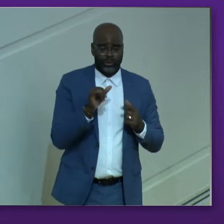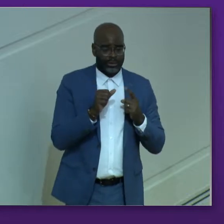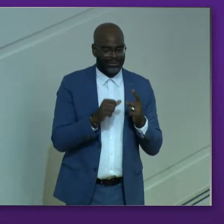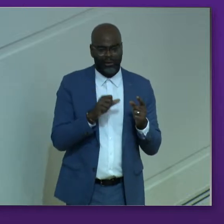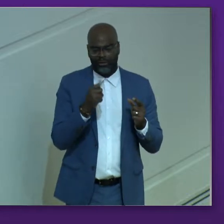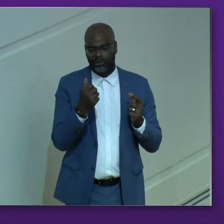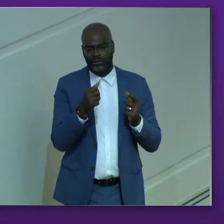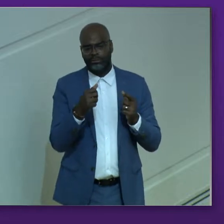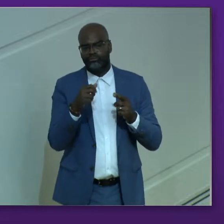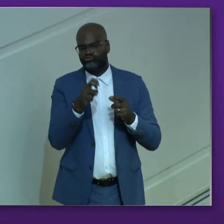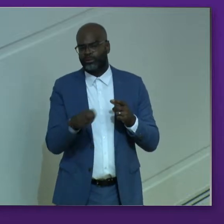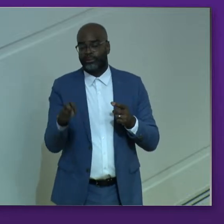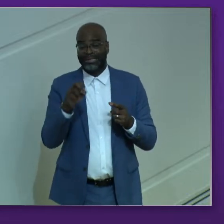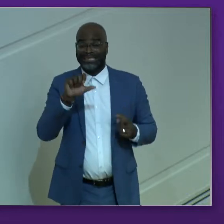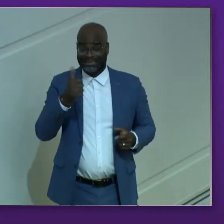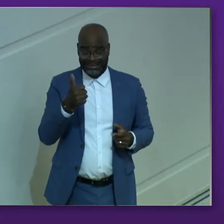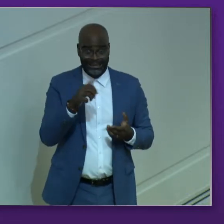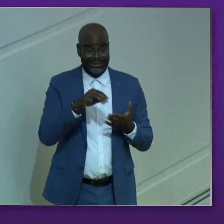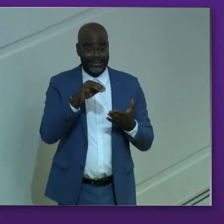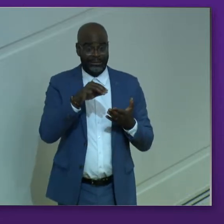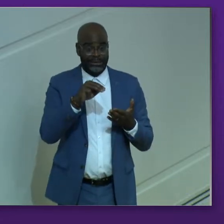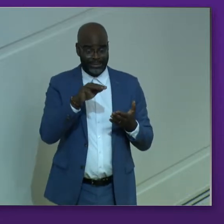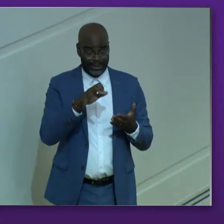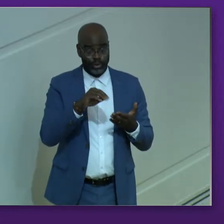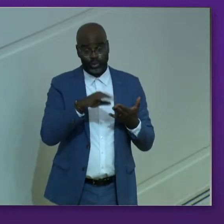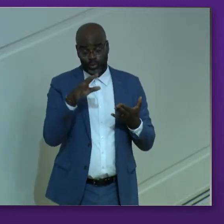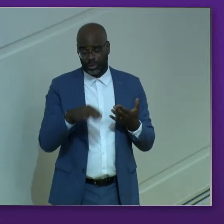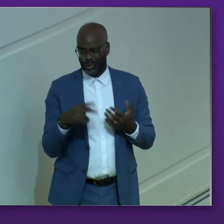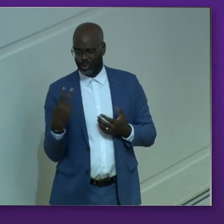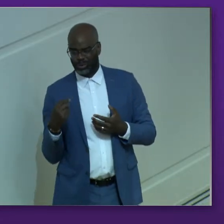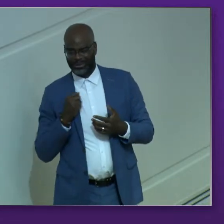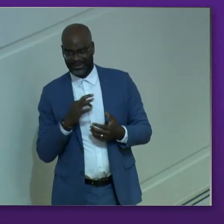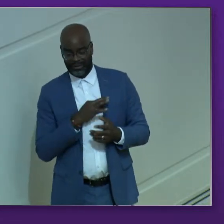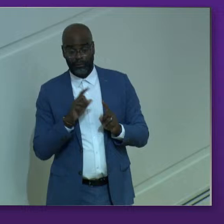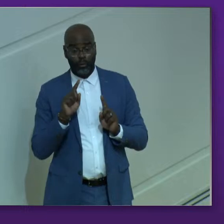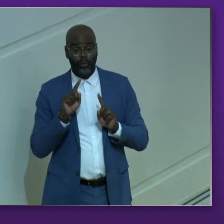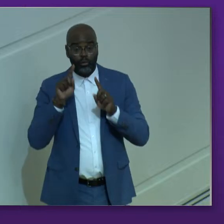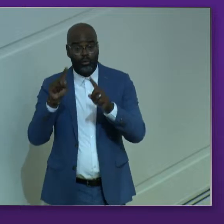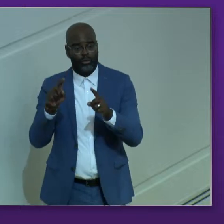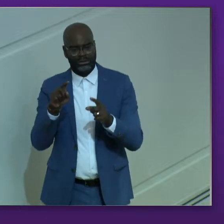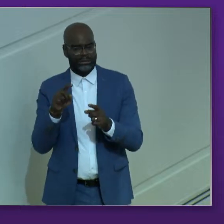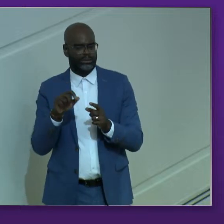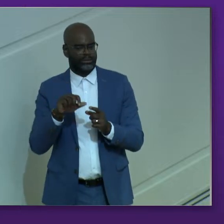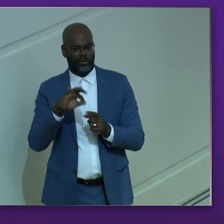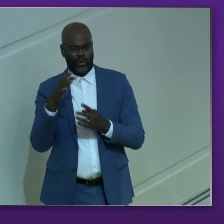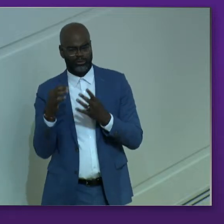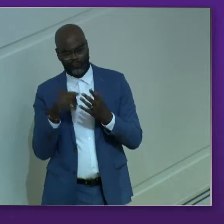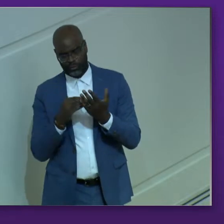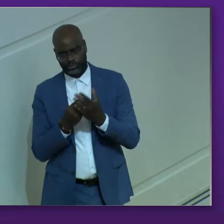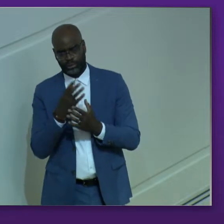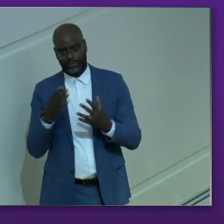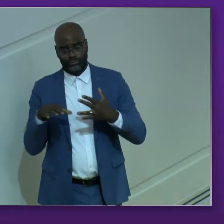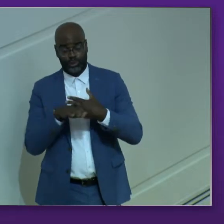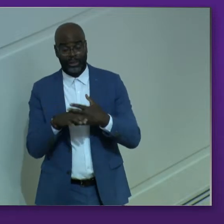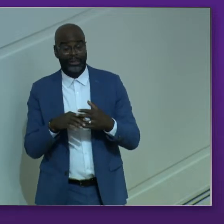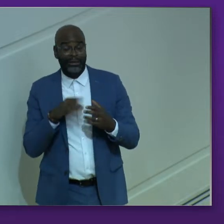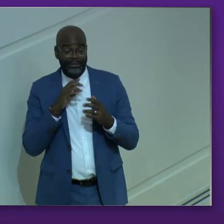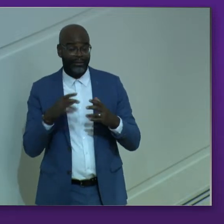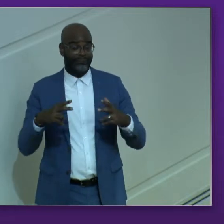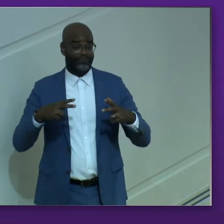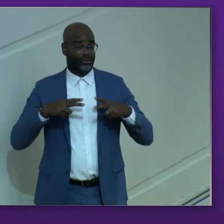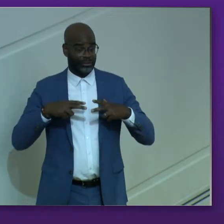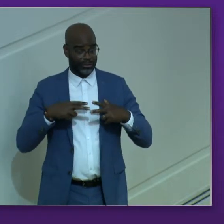ENGAGEMENT WITH OTHER DELEGATES